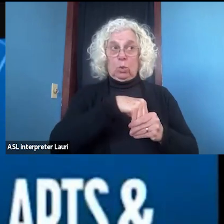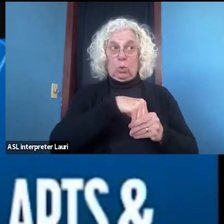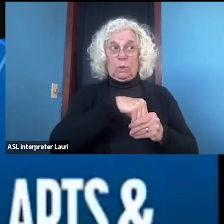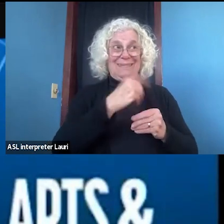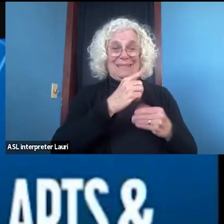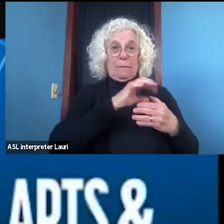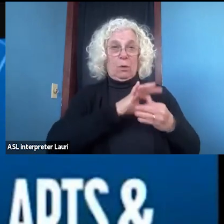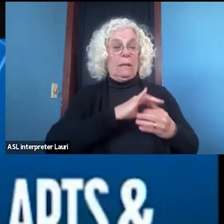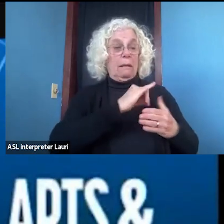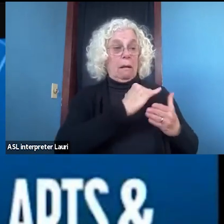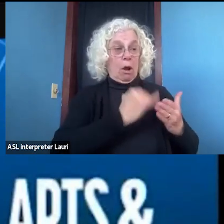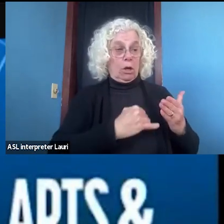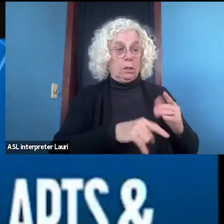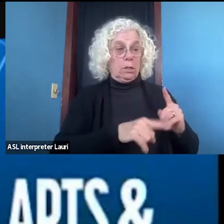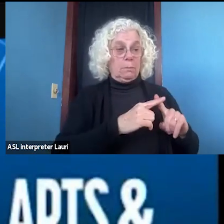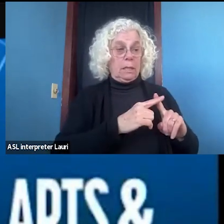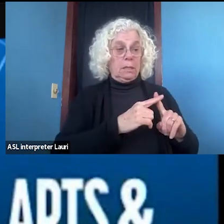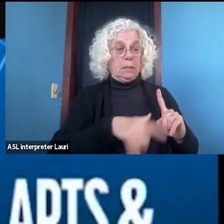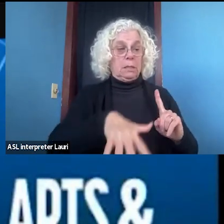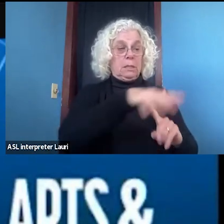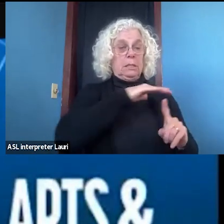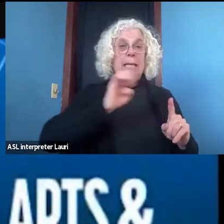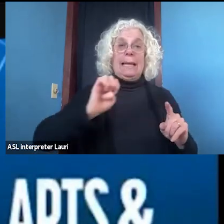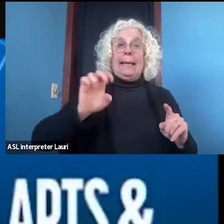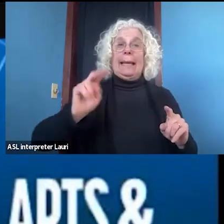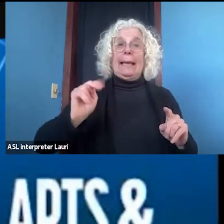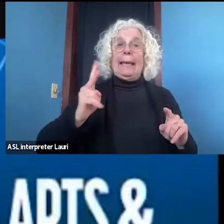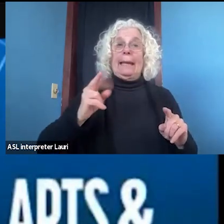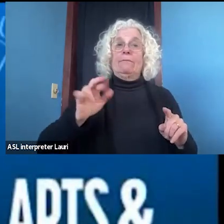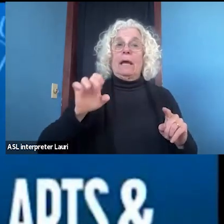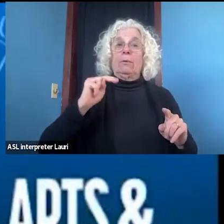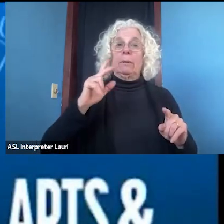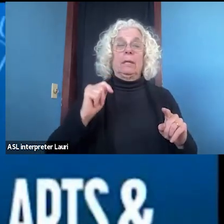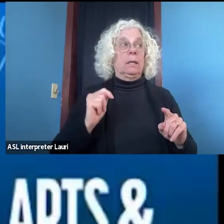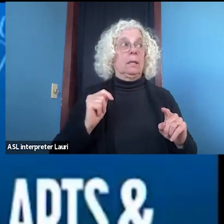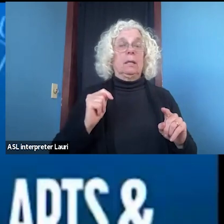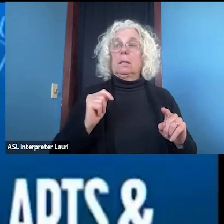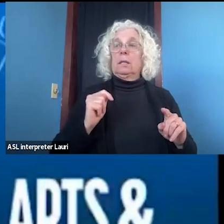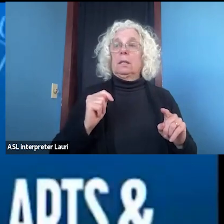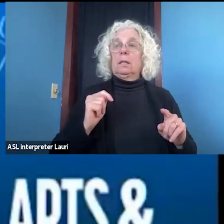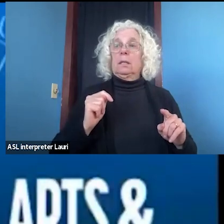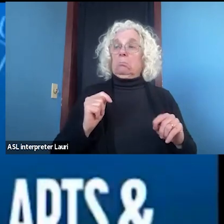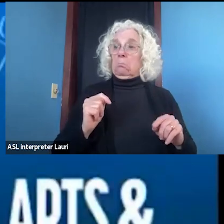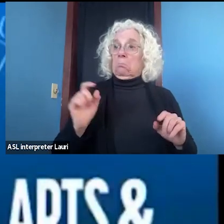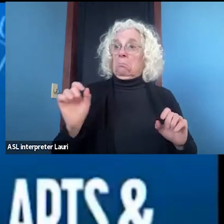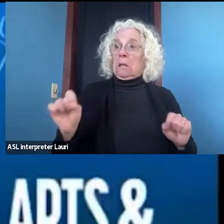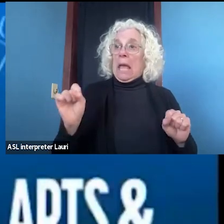And I was like, yes, I can do that. But, you know, honestly, I didn't have a lot at the top of my head,